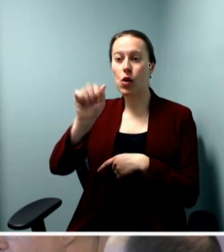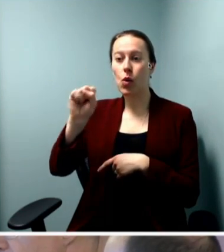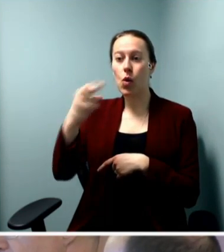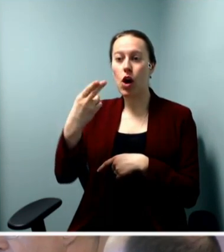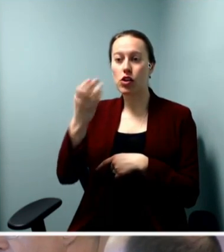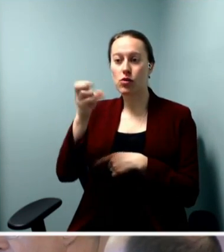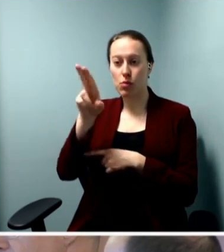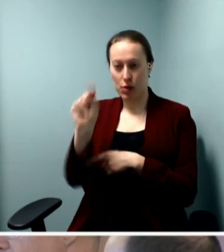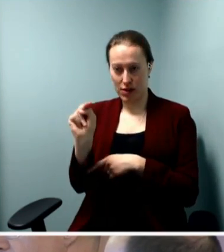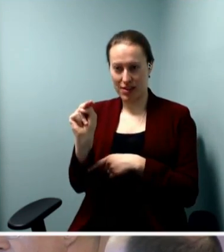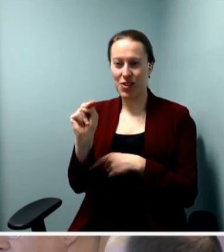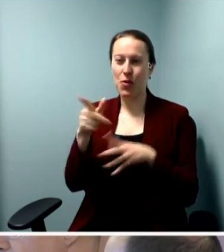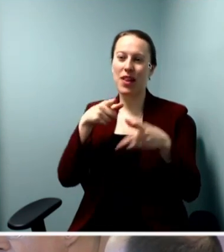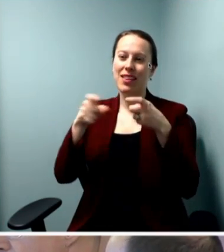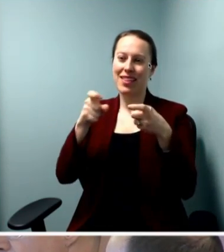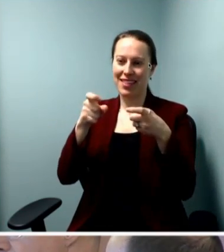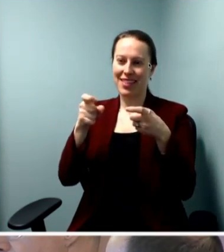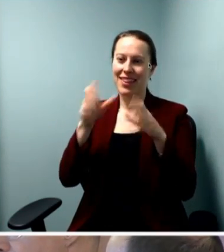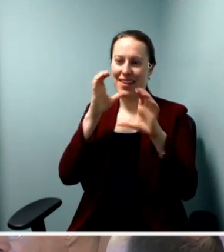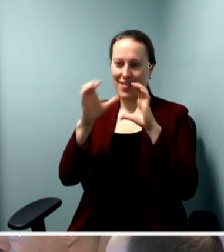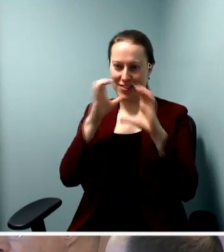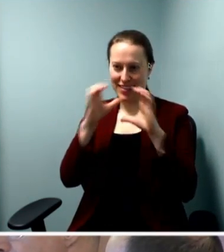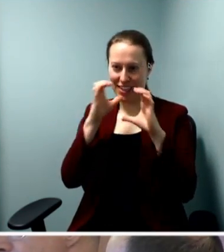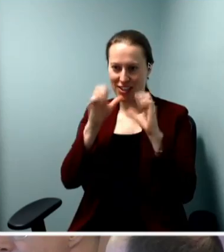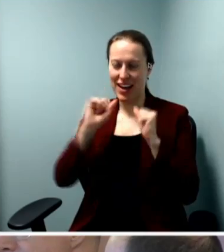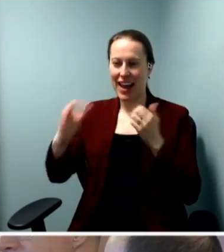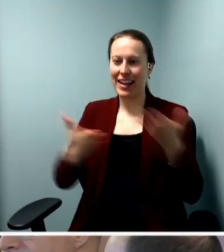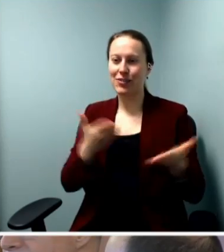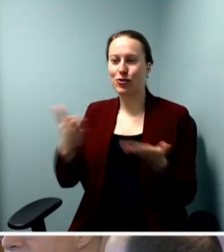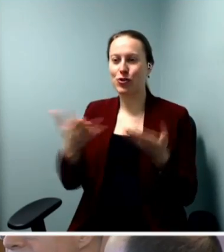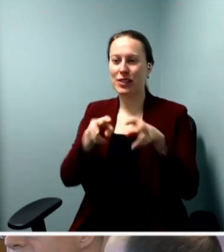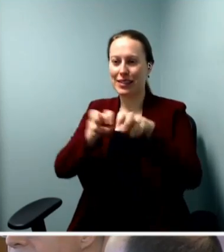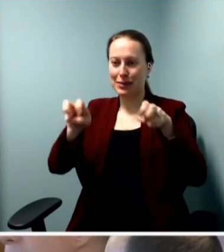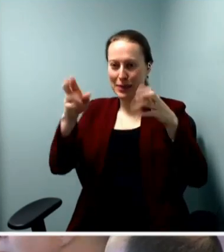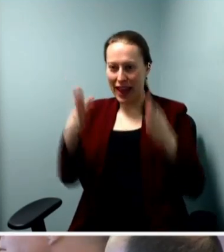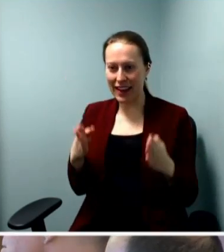and facilitate the introduction of our panelists. So, thank you everyone. And thank you.